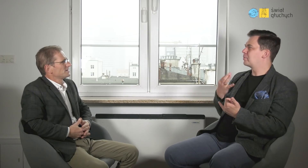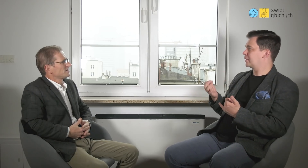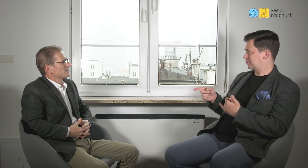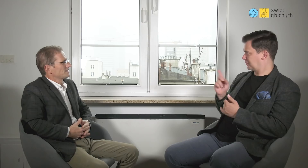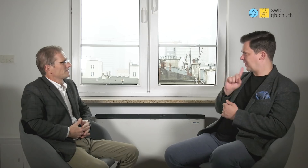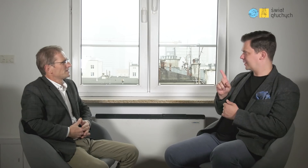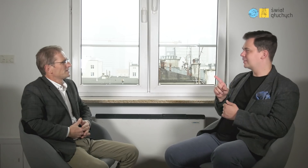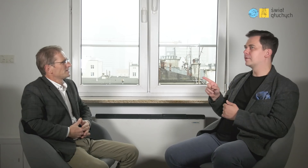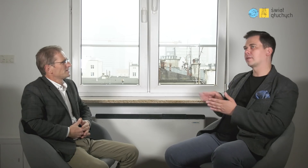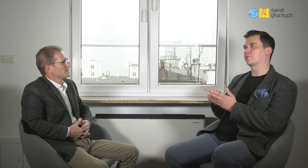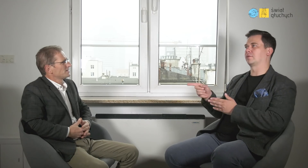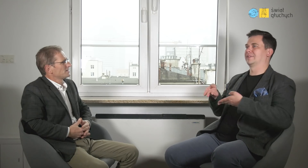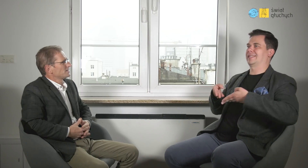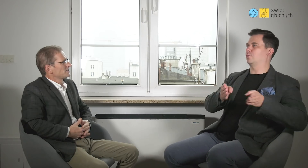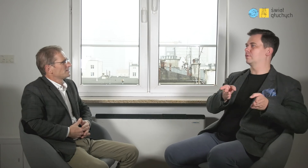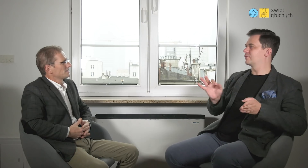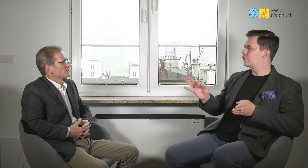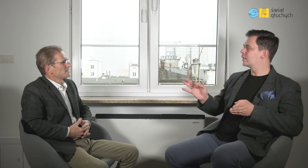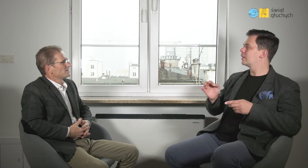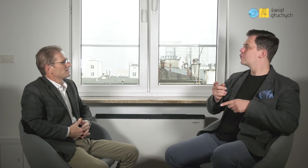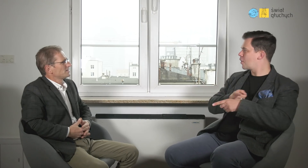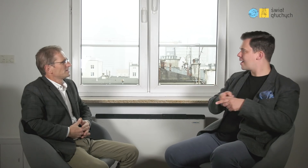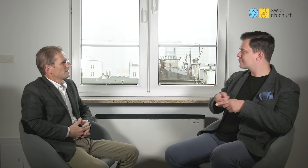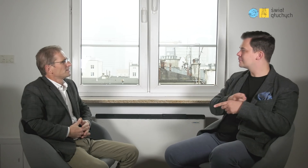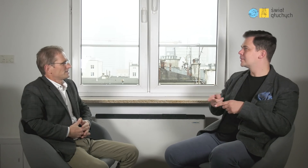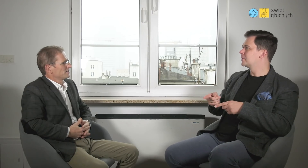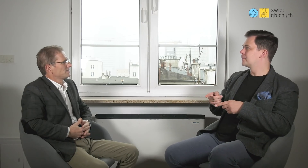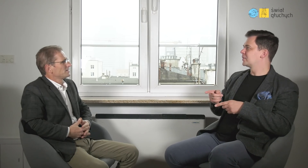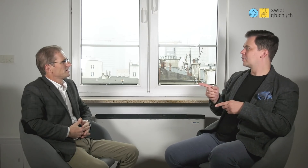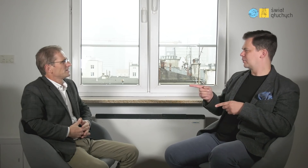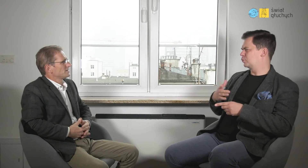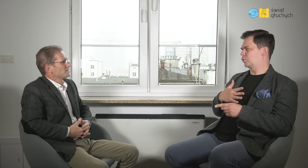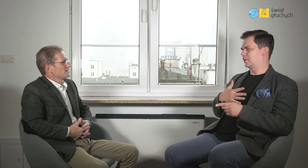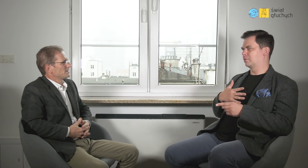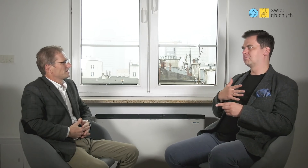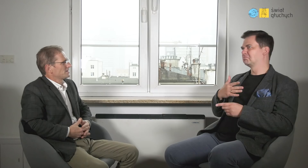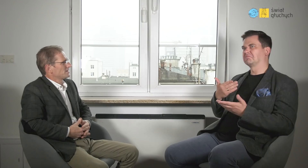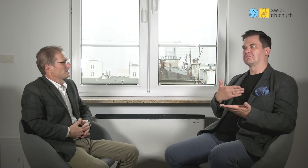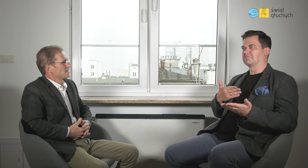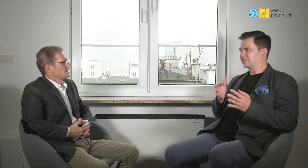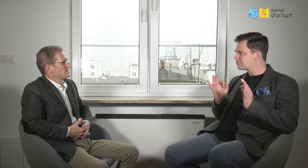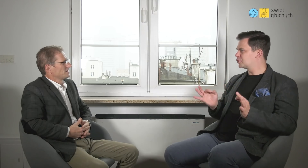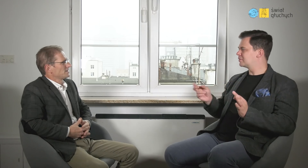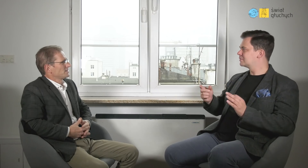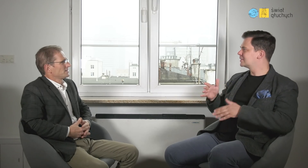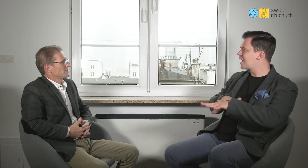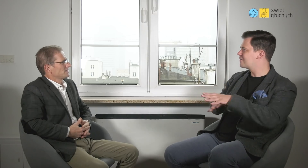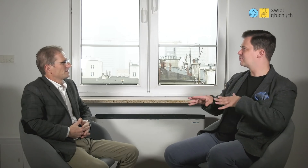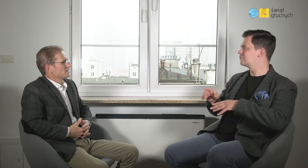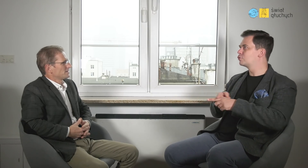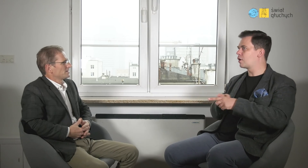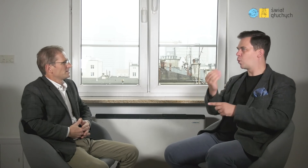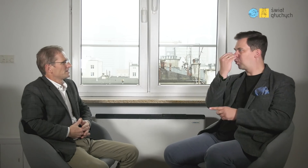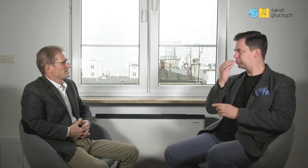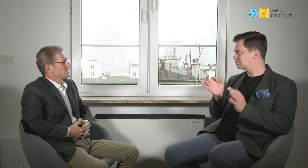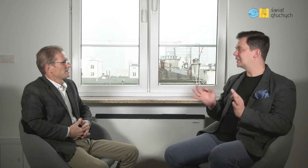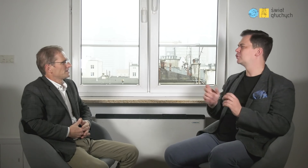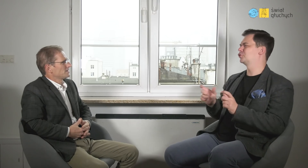I have this question, you chose the profession of turning, did you feel that you were properly prepared for it?